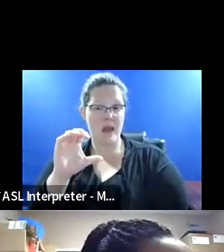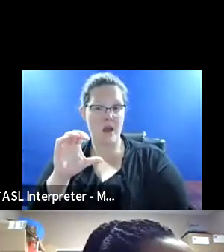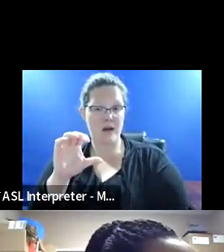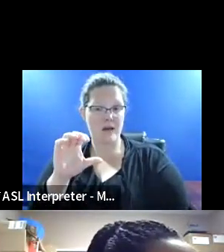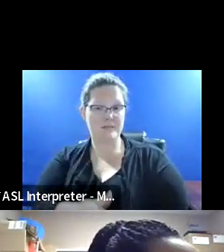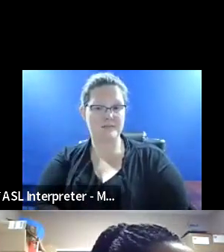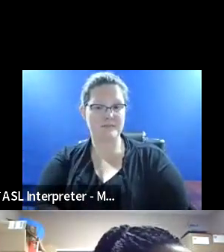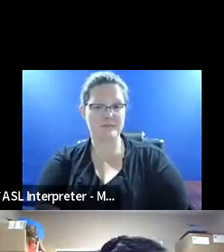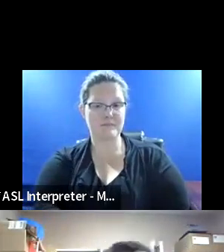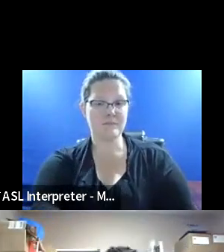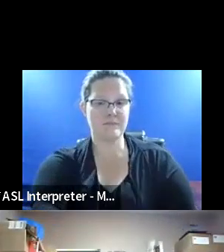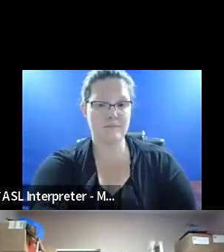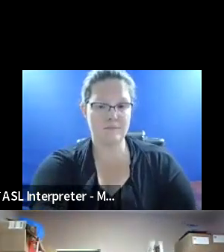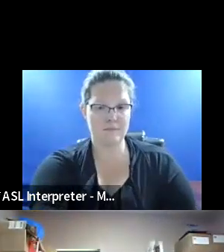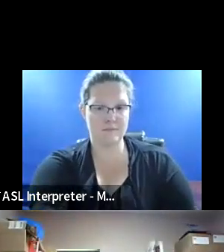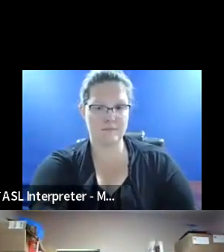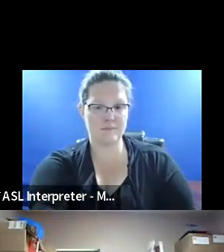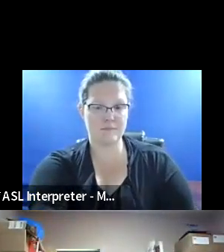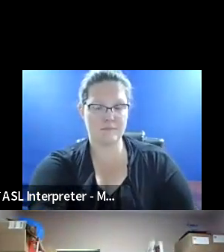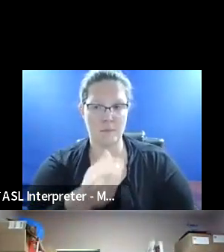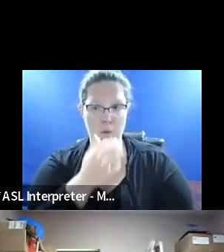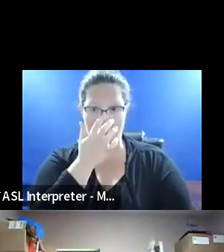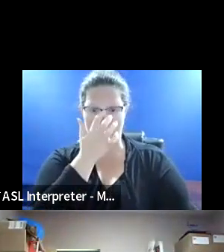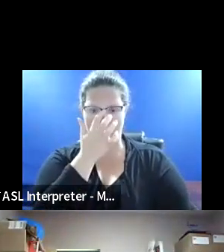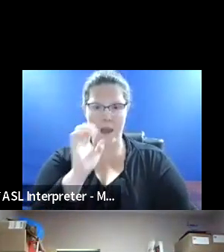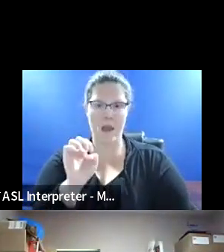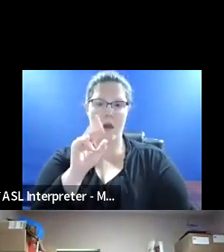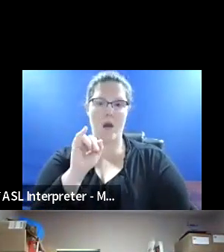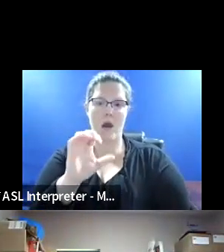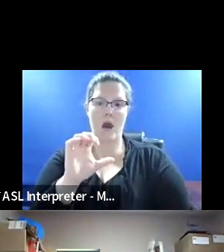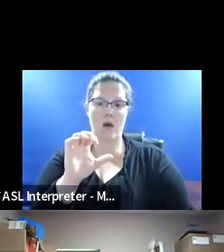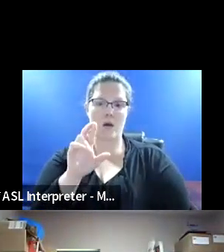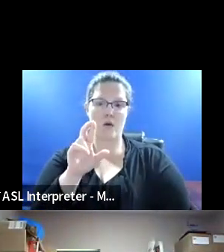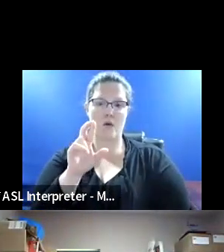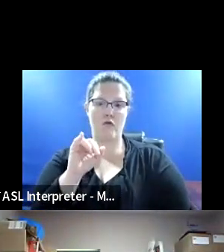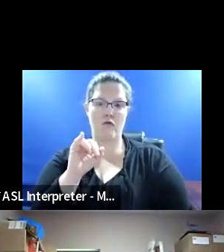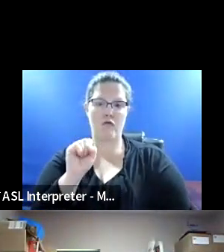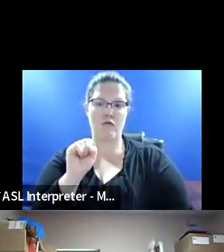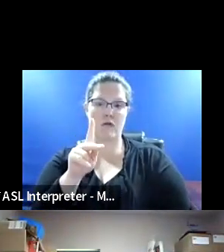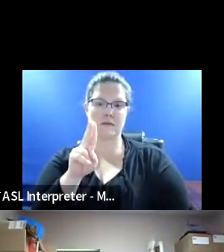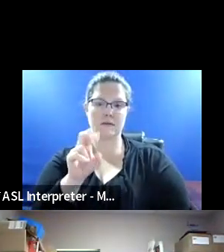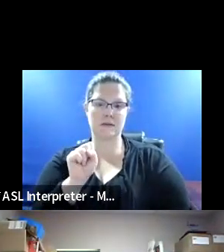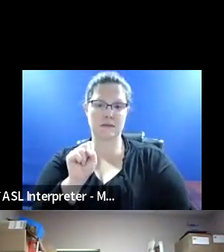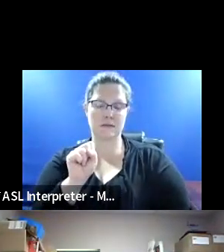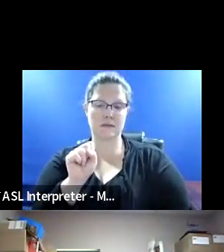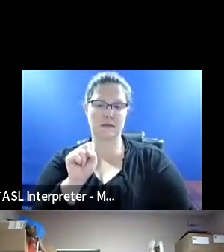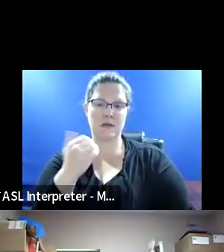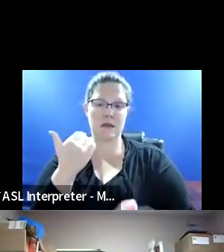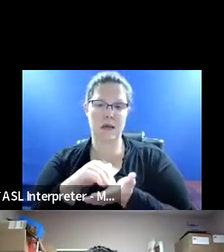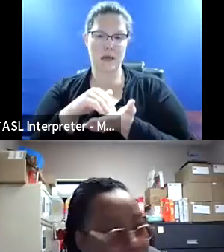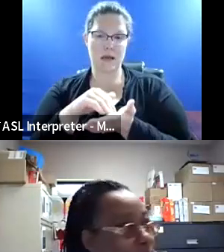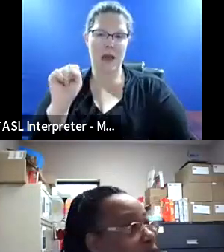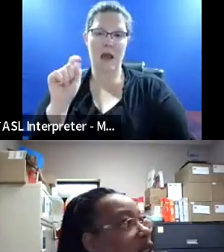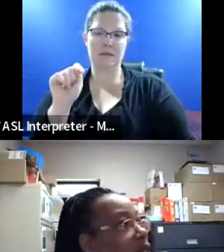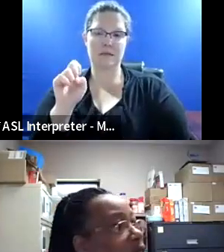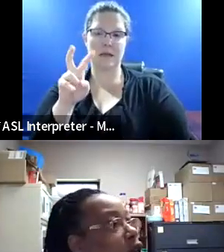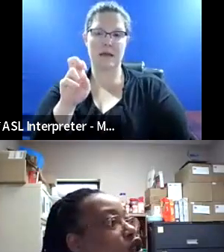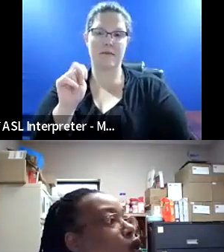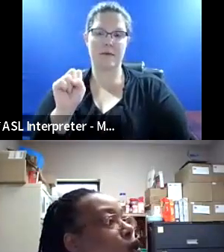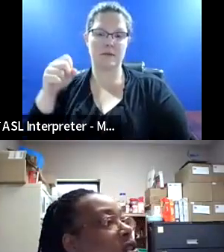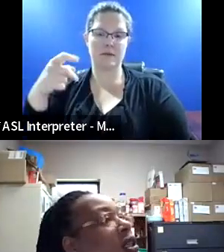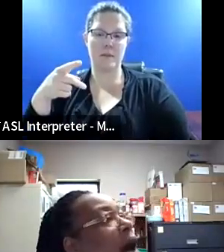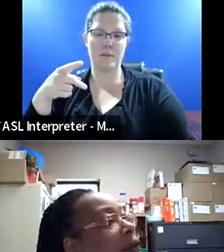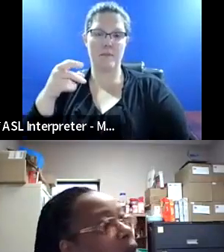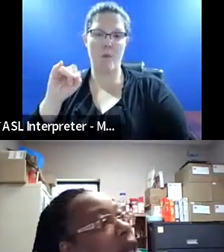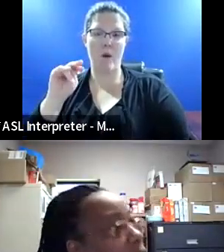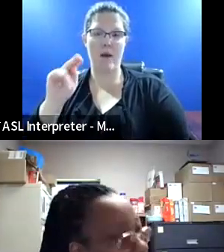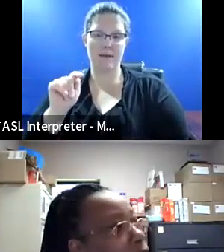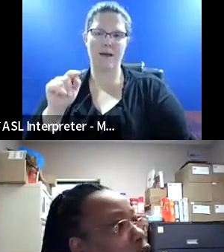WELL, DOES ANYBODY ELSE HAVE ANY QUESTIONS OR WOULD YOU LIKE TO SHARE WHAT YOU ARE DOING AT YOUR ORGANIZATION AROUND TRANSITION? ERIC.